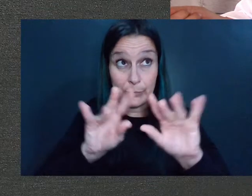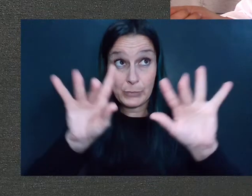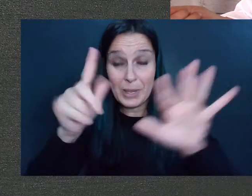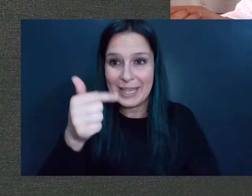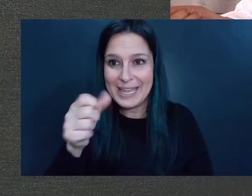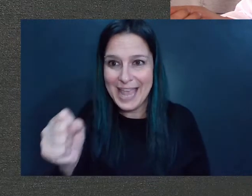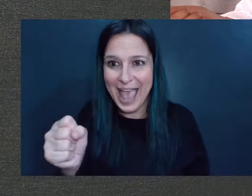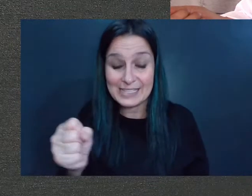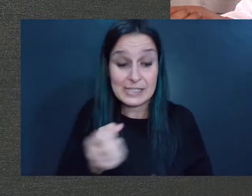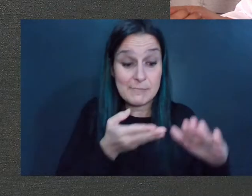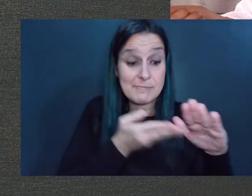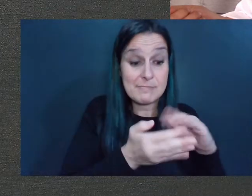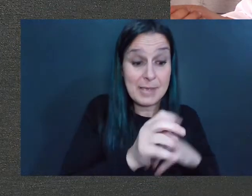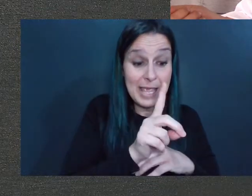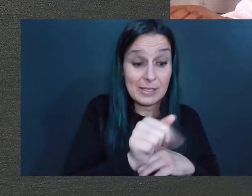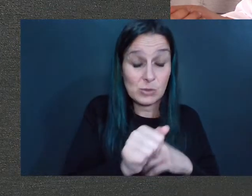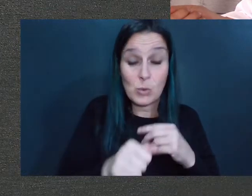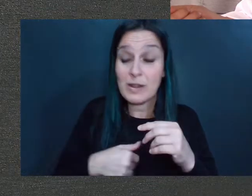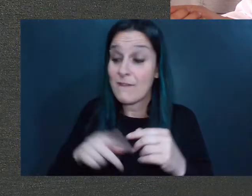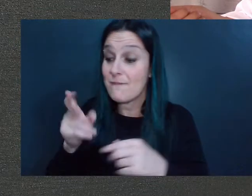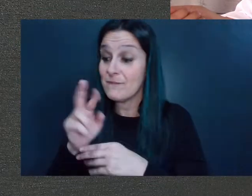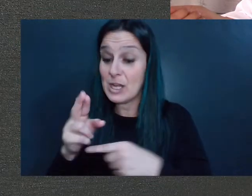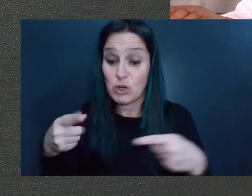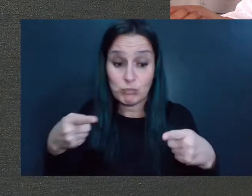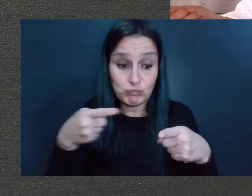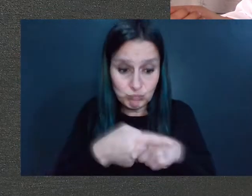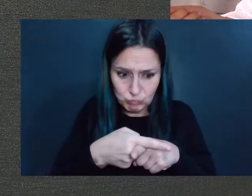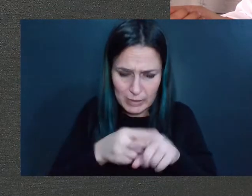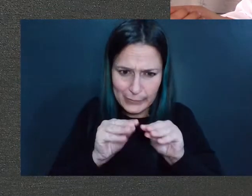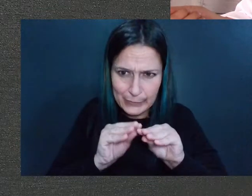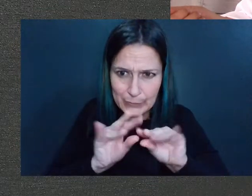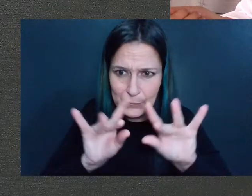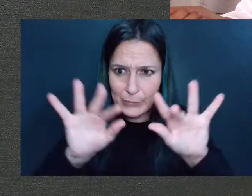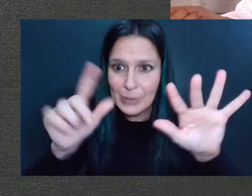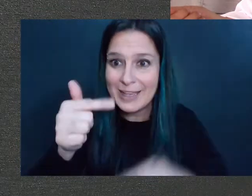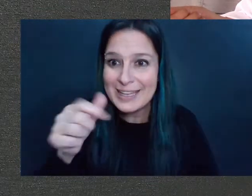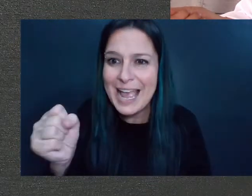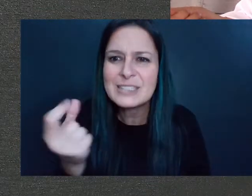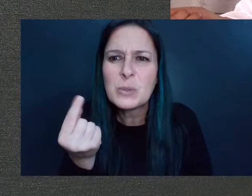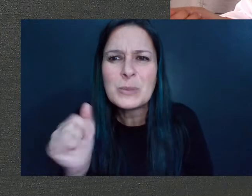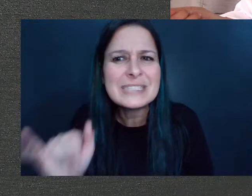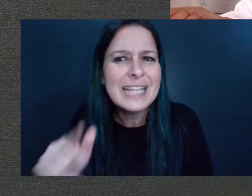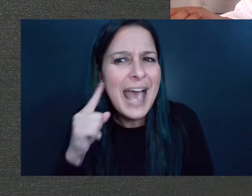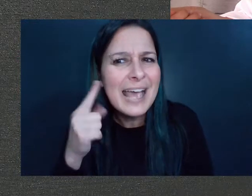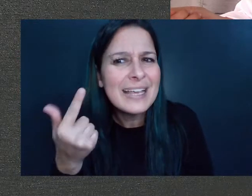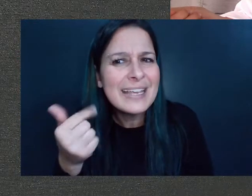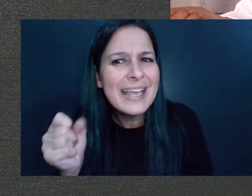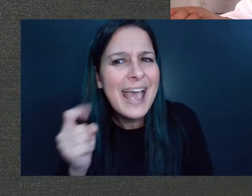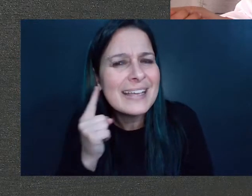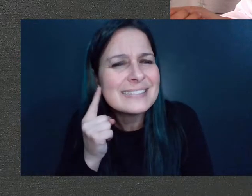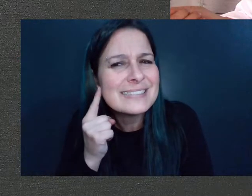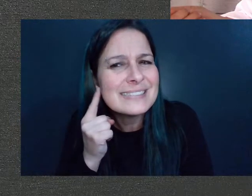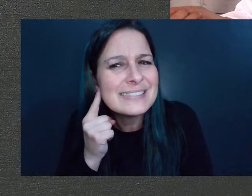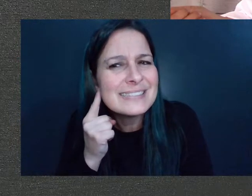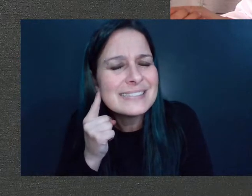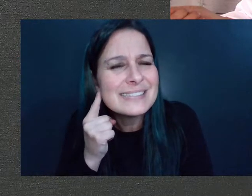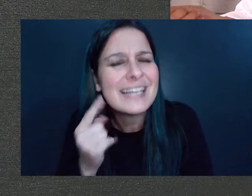between the baking soda and the vinegar. I can still hear it.